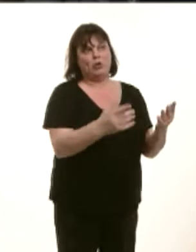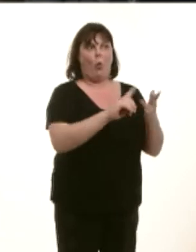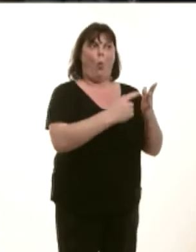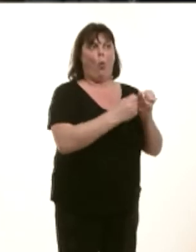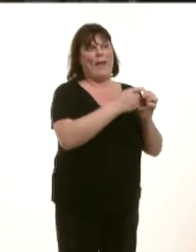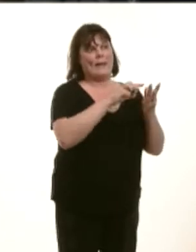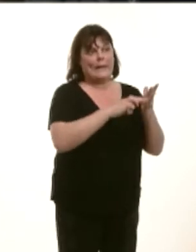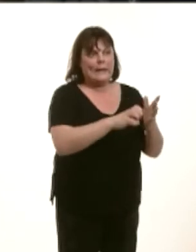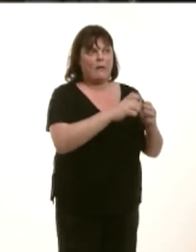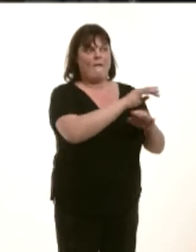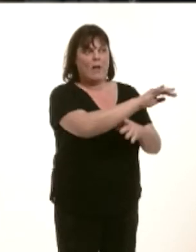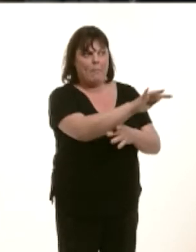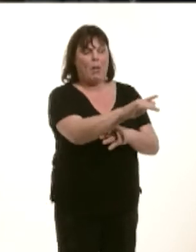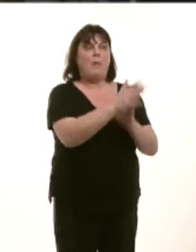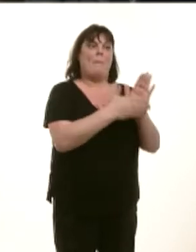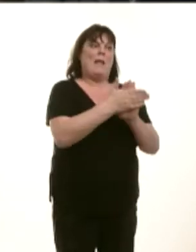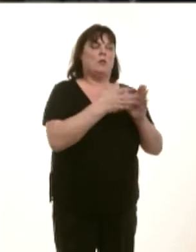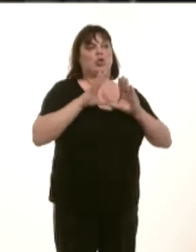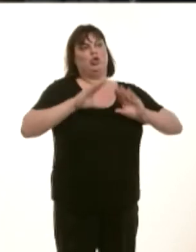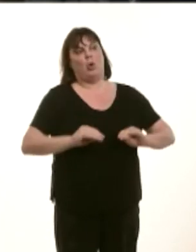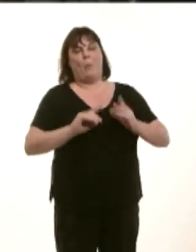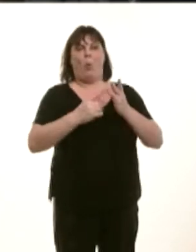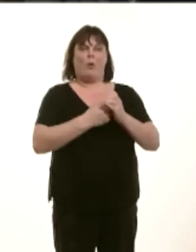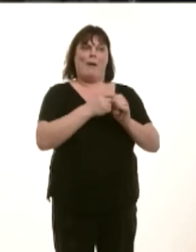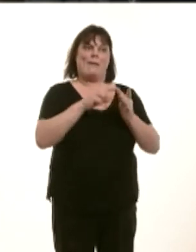back and forth, even to the extent that some organic suppliers have, in the past, simply